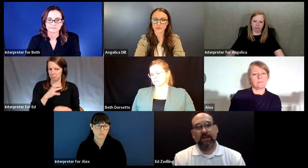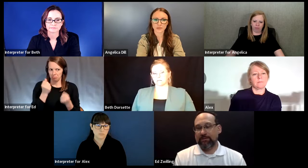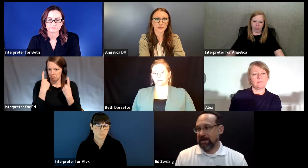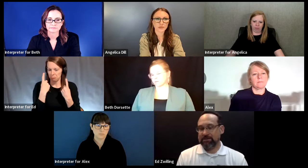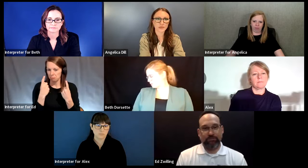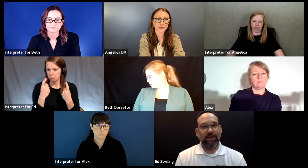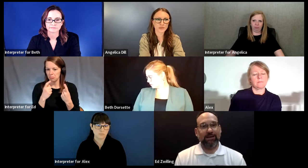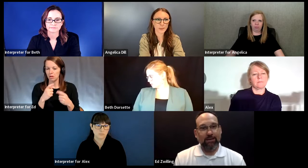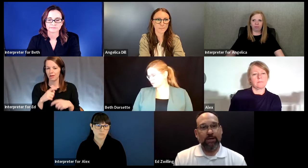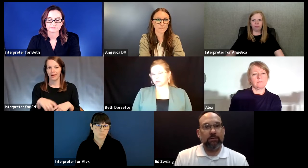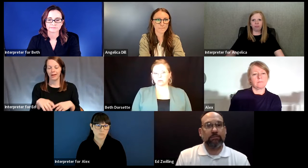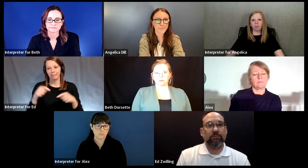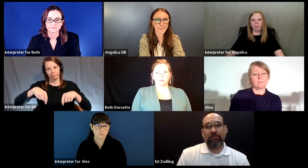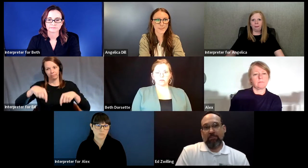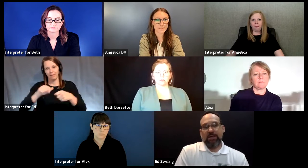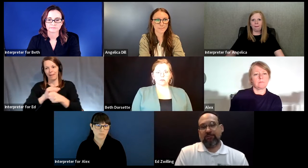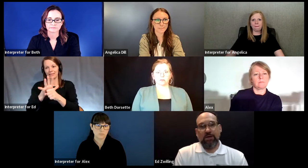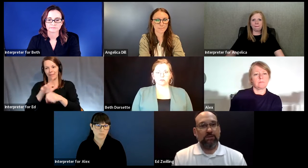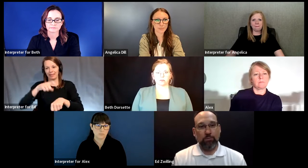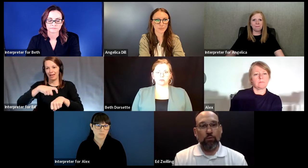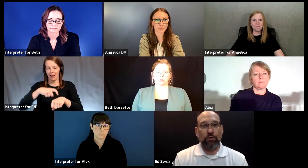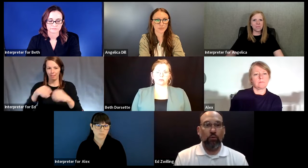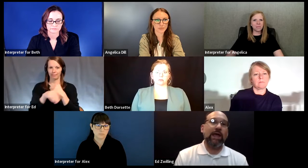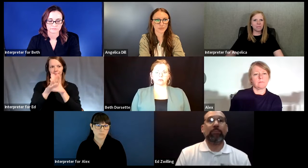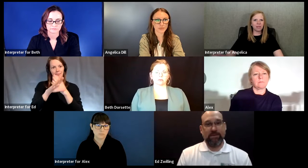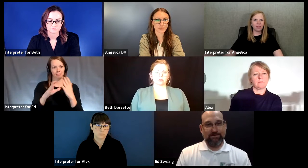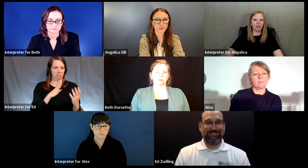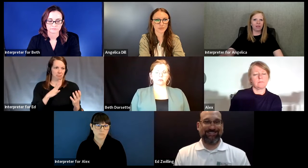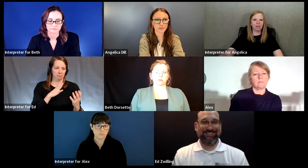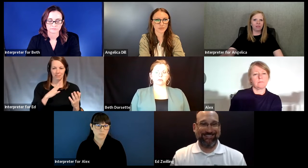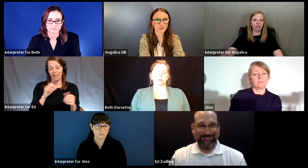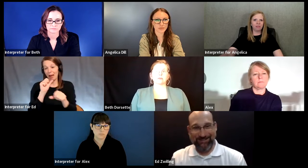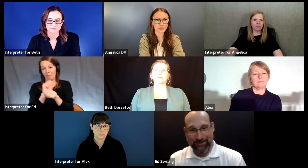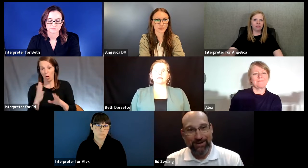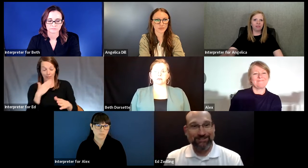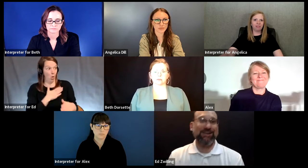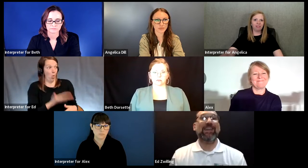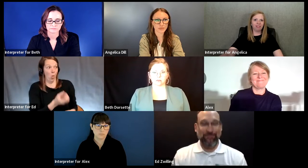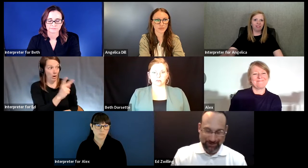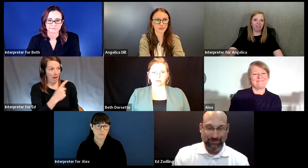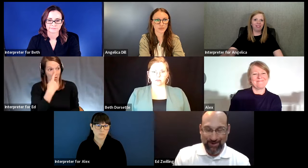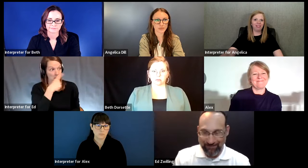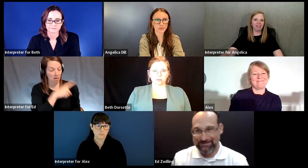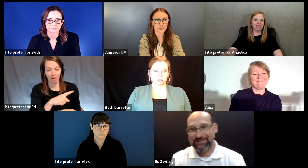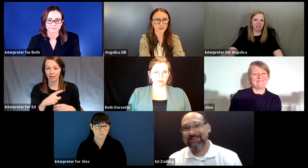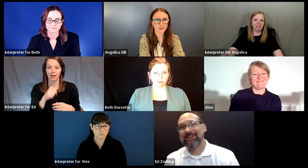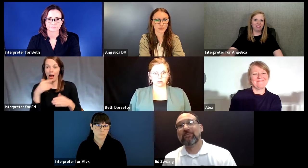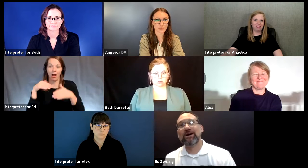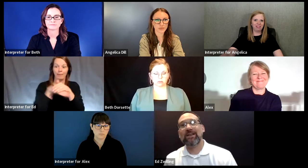And in the age of the pandemic, that may even make the employer more happy. (Chuckles). So -- to not have you come to the office.